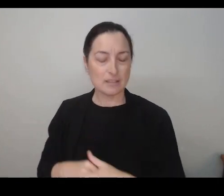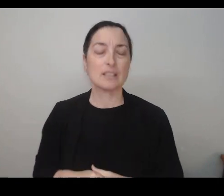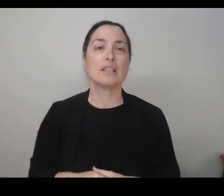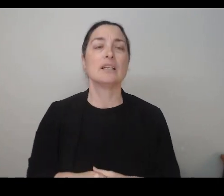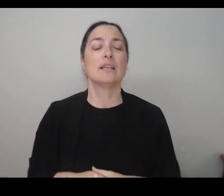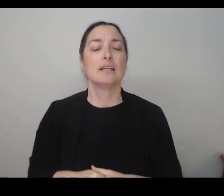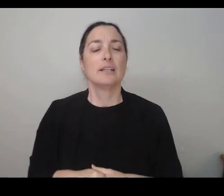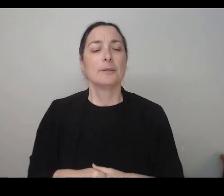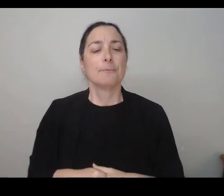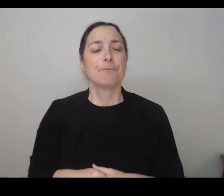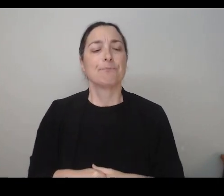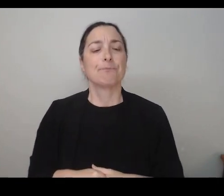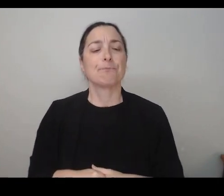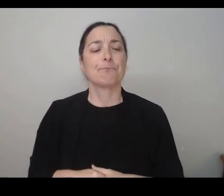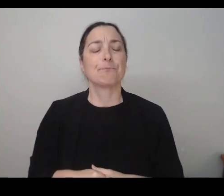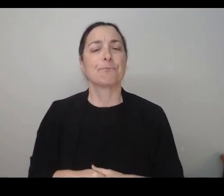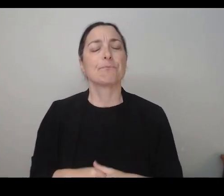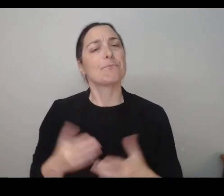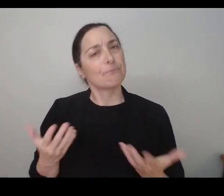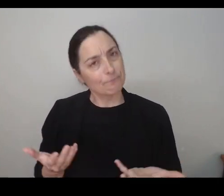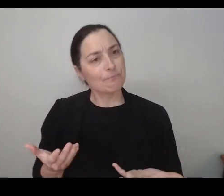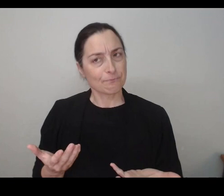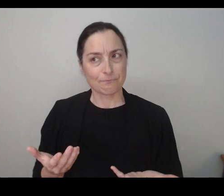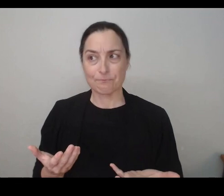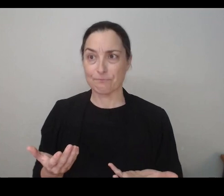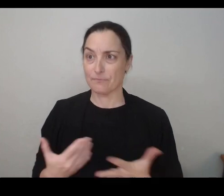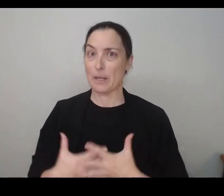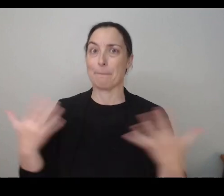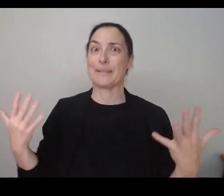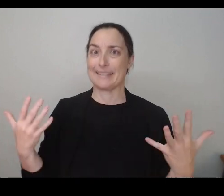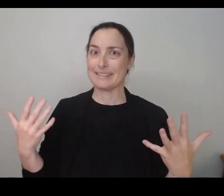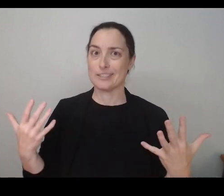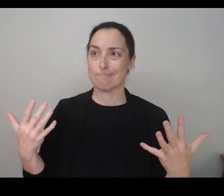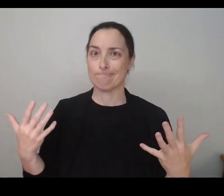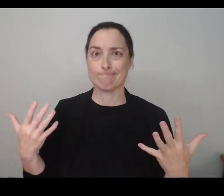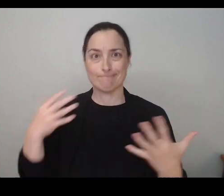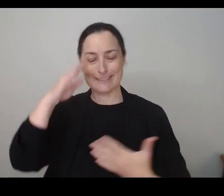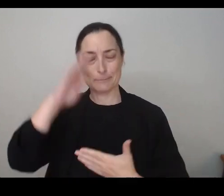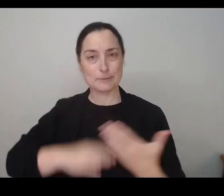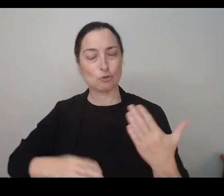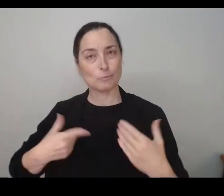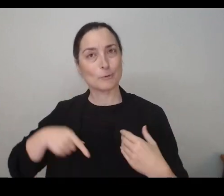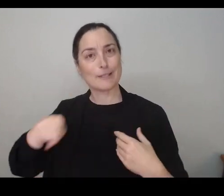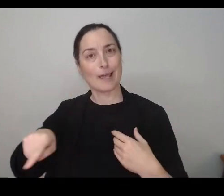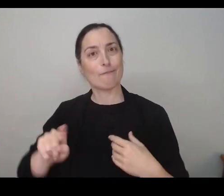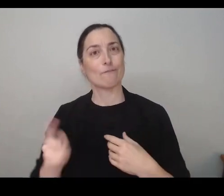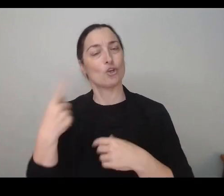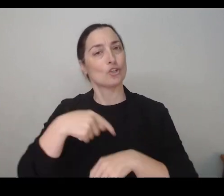And it was a huge experience, because it was the first time that we had loans